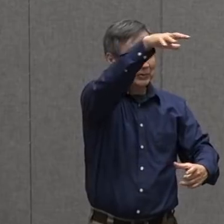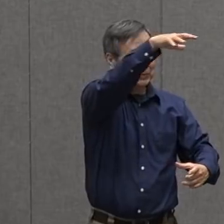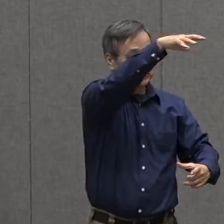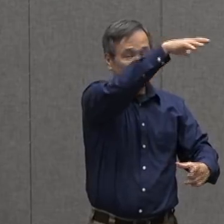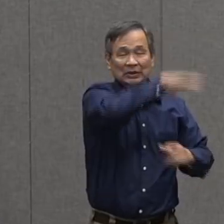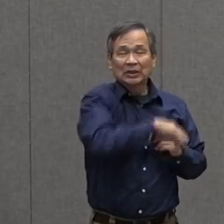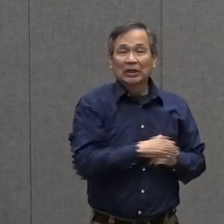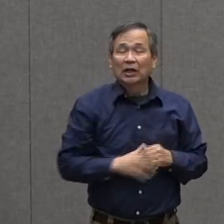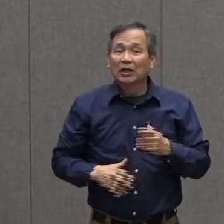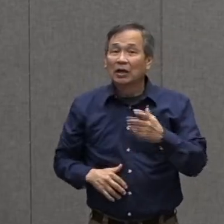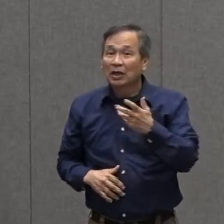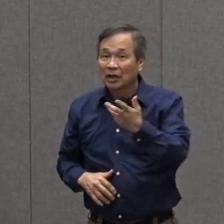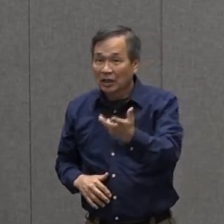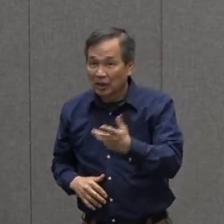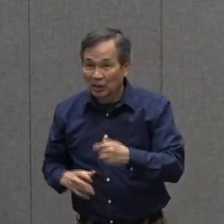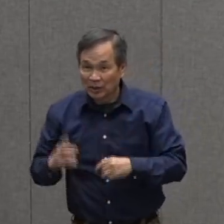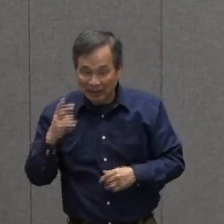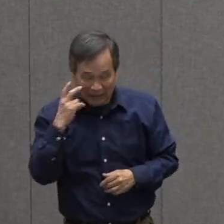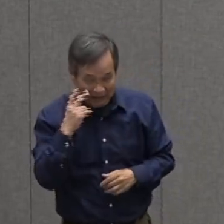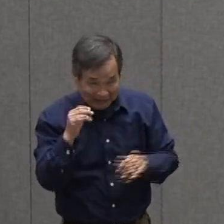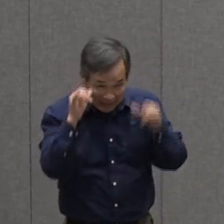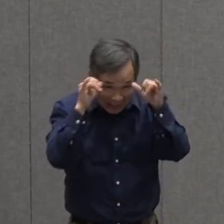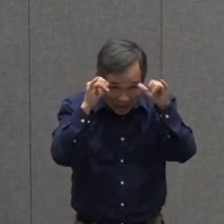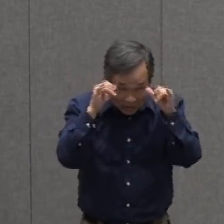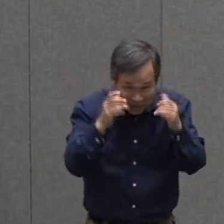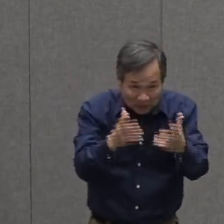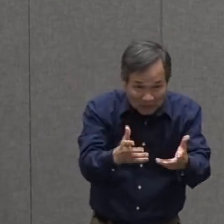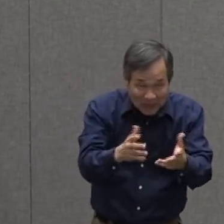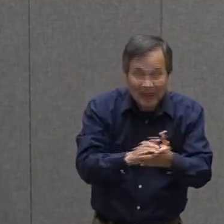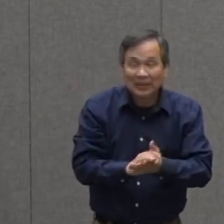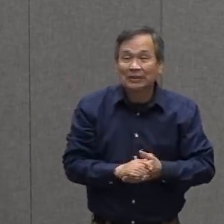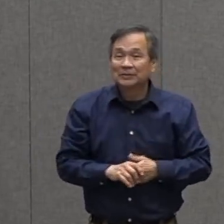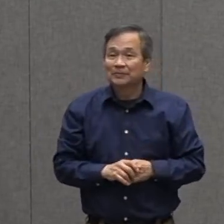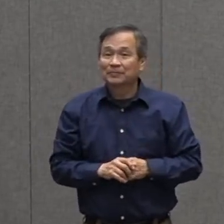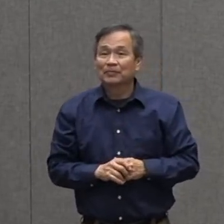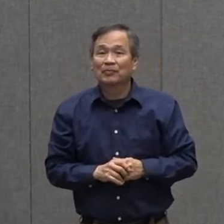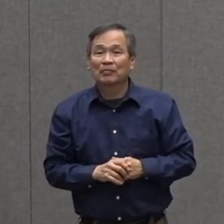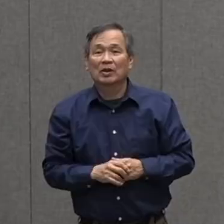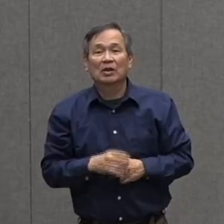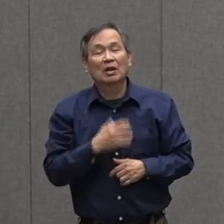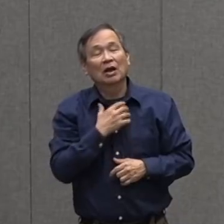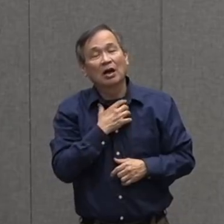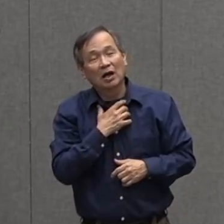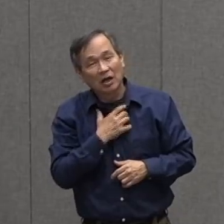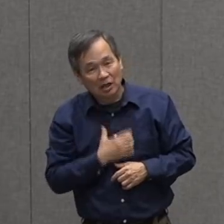So, it said that these cows, this group of cattle, was hungry and thirsty.